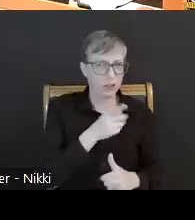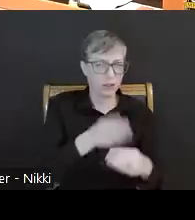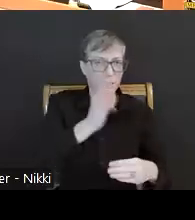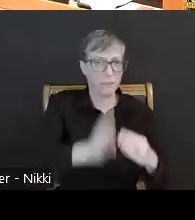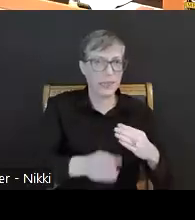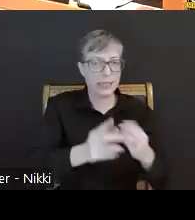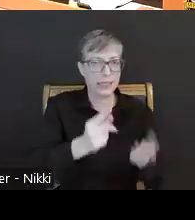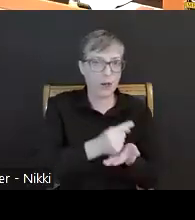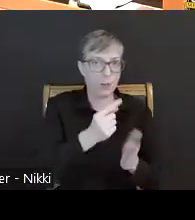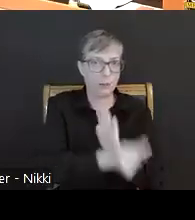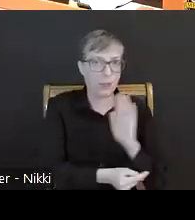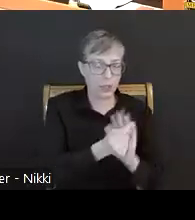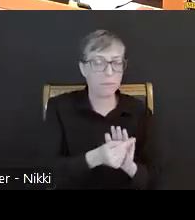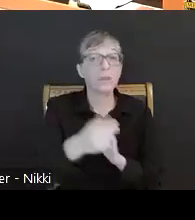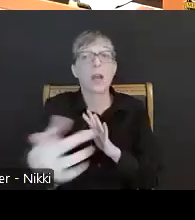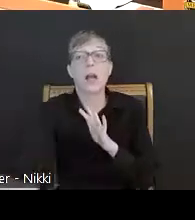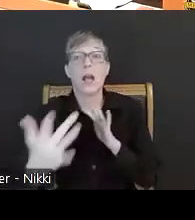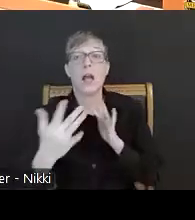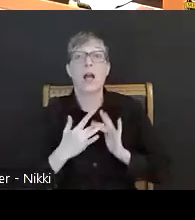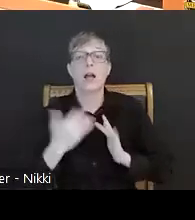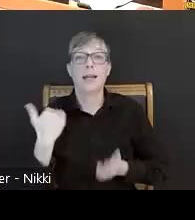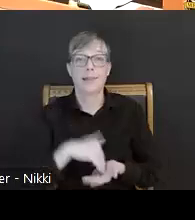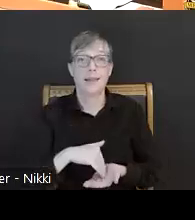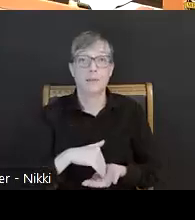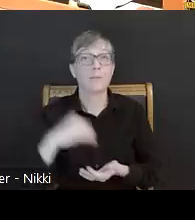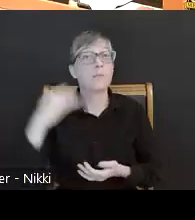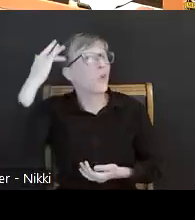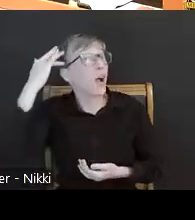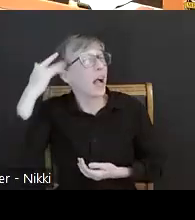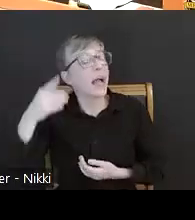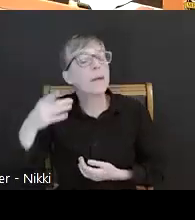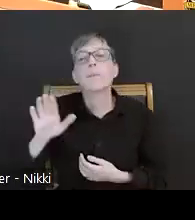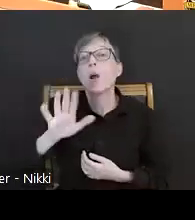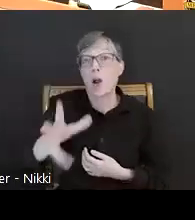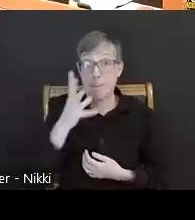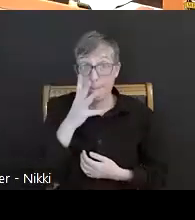tried to reconnect um because she was having some conflict with her mother that she had moved in um